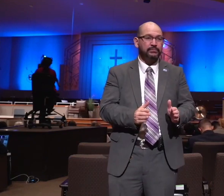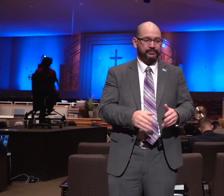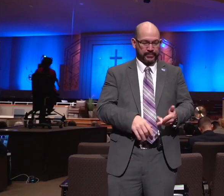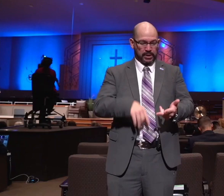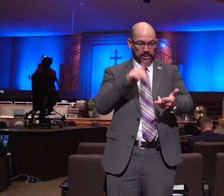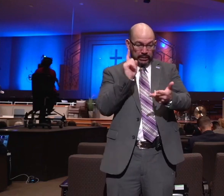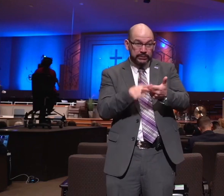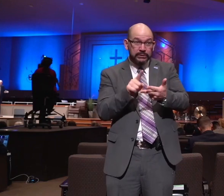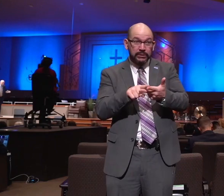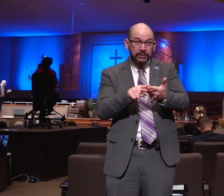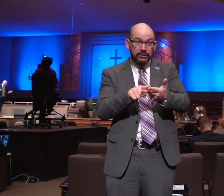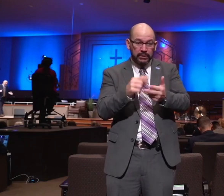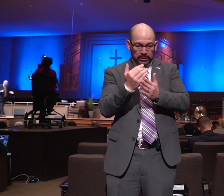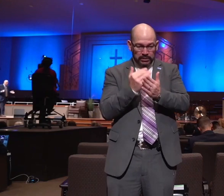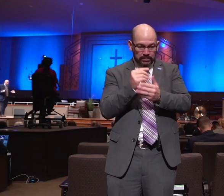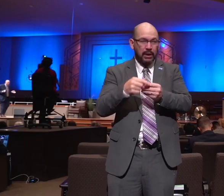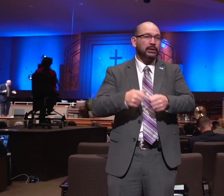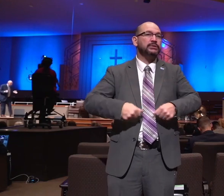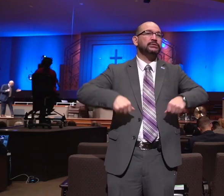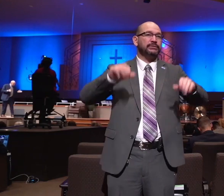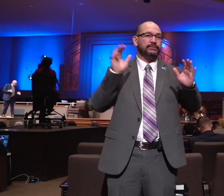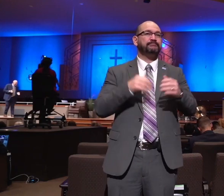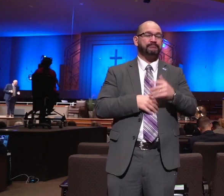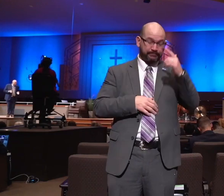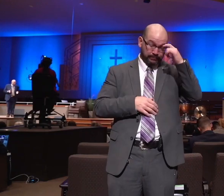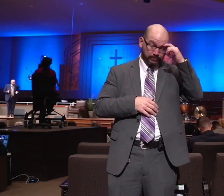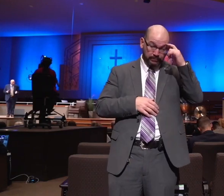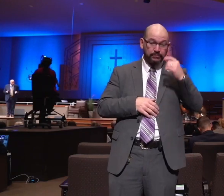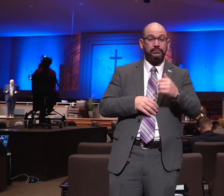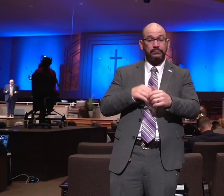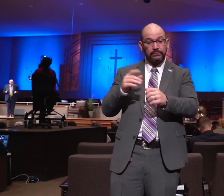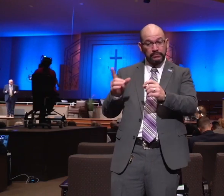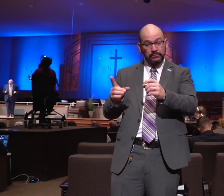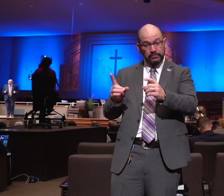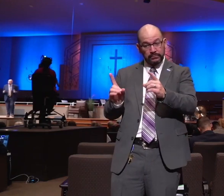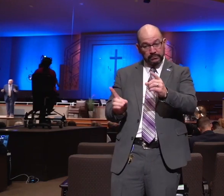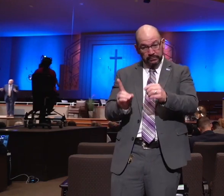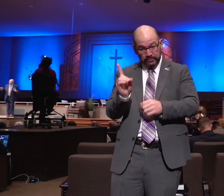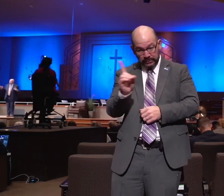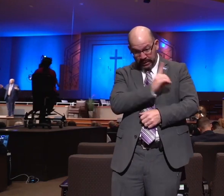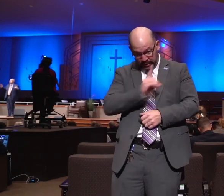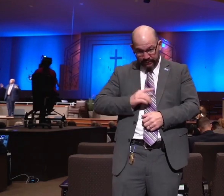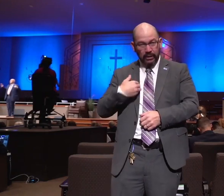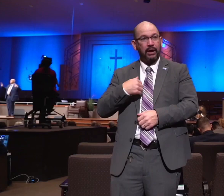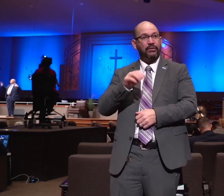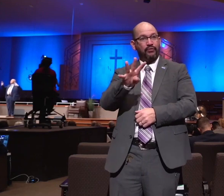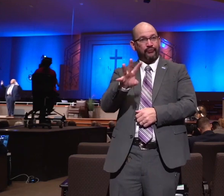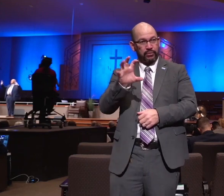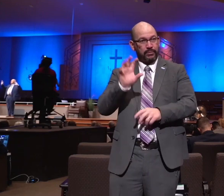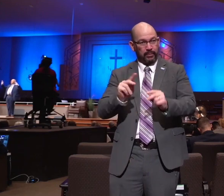there were 400 people that followed David they would stay with him